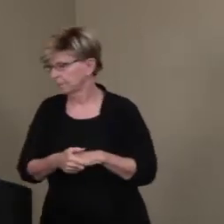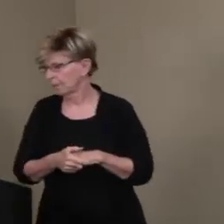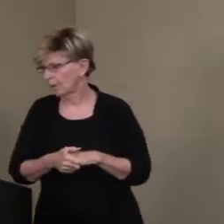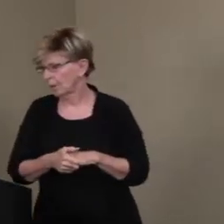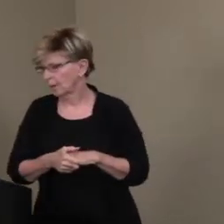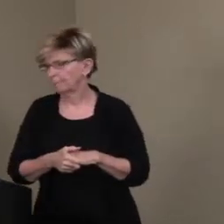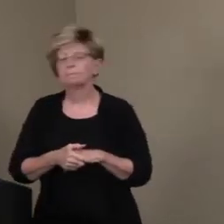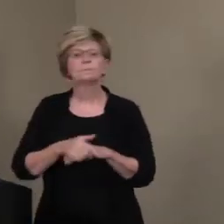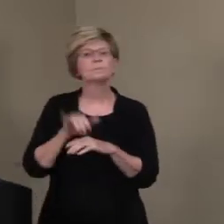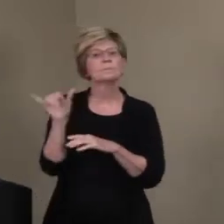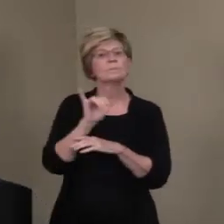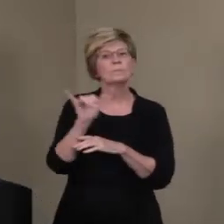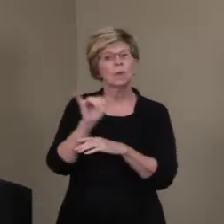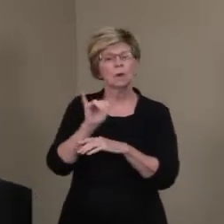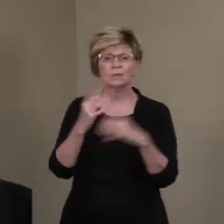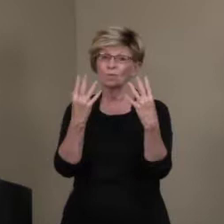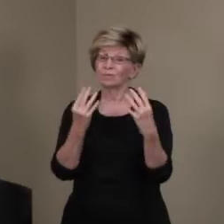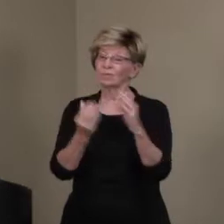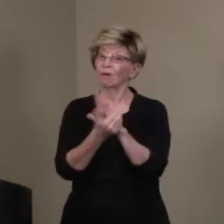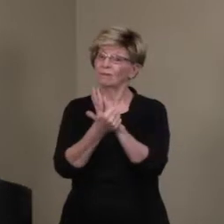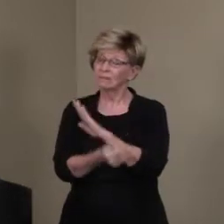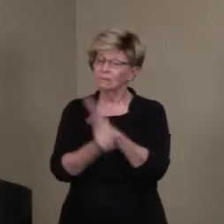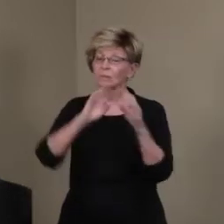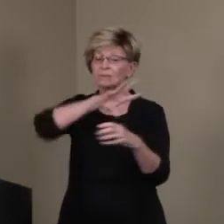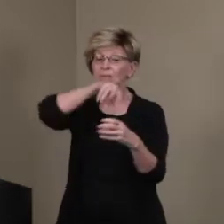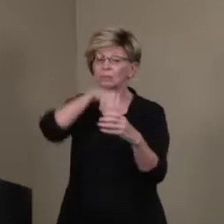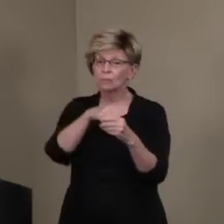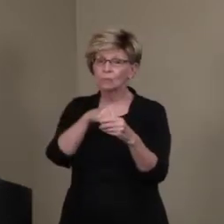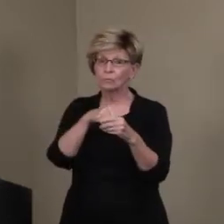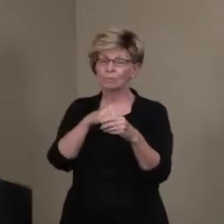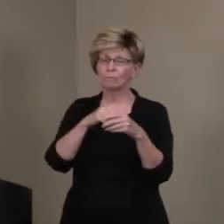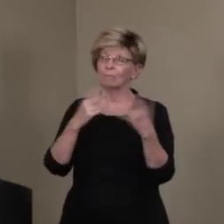they'll have to adjust to their work schedule